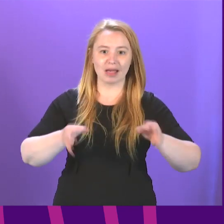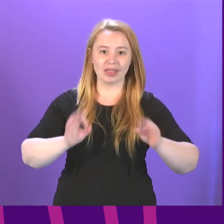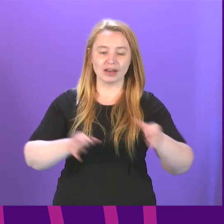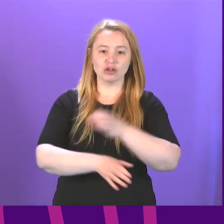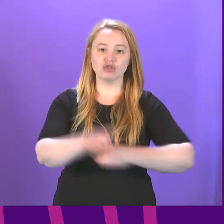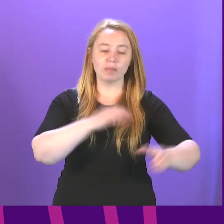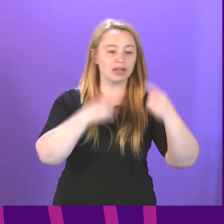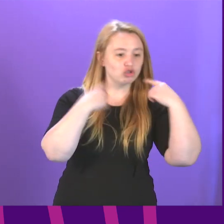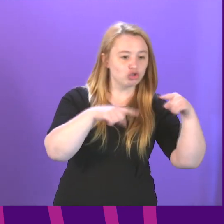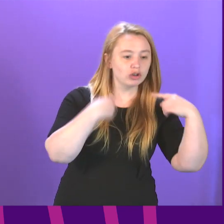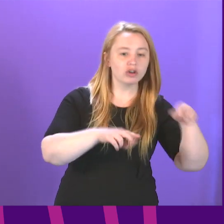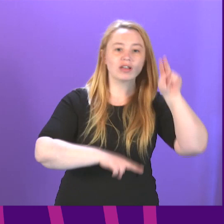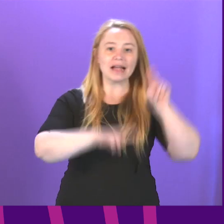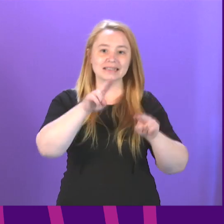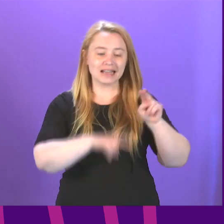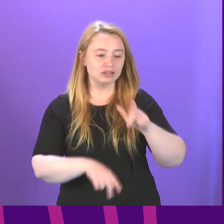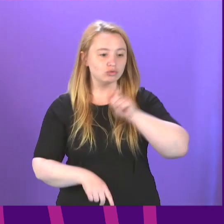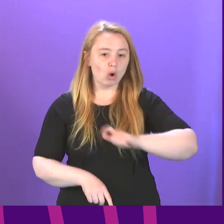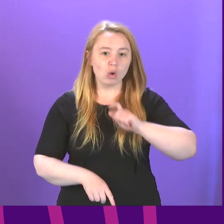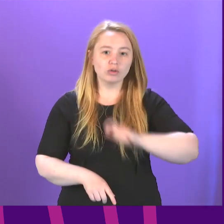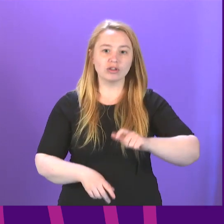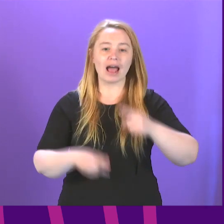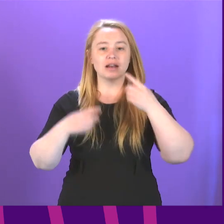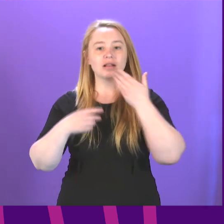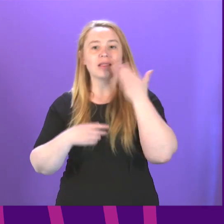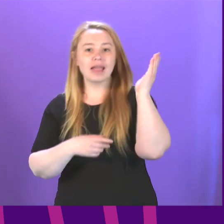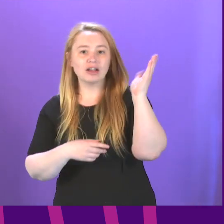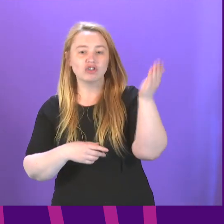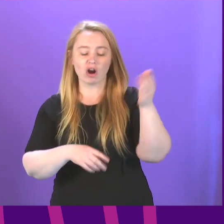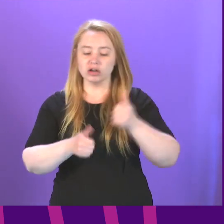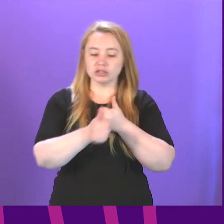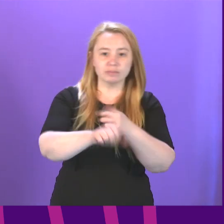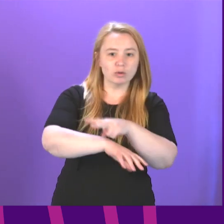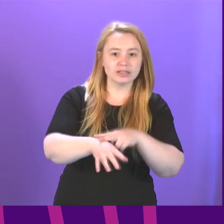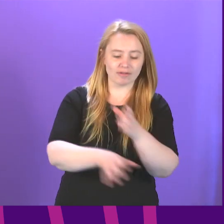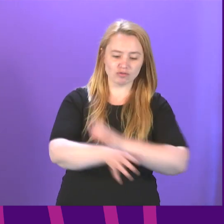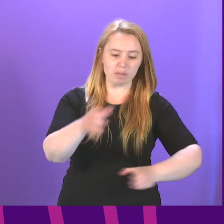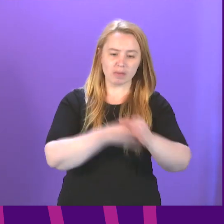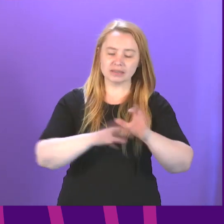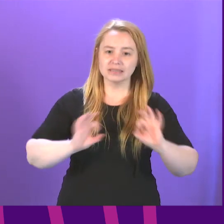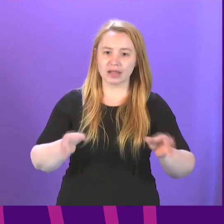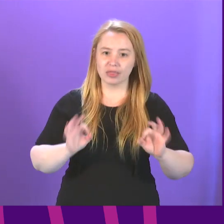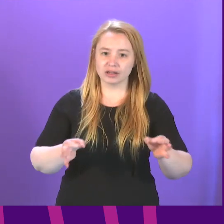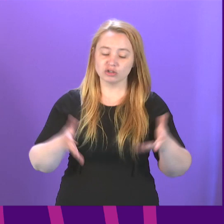assessors or instructor roles or any other support staff roles. I encourage the employers